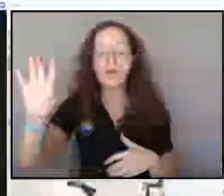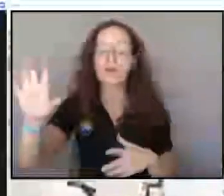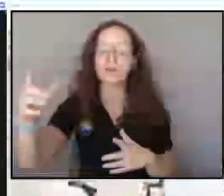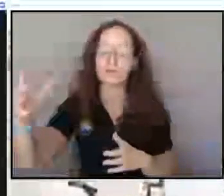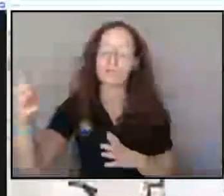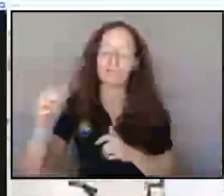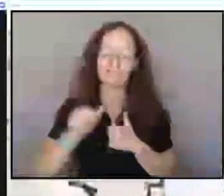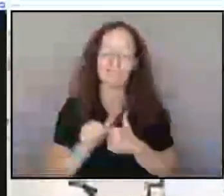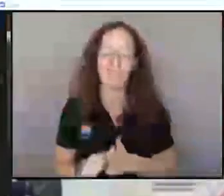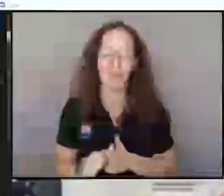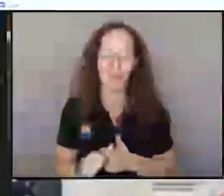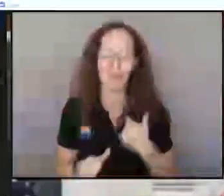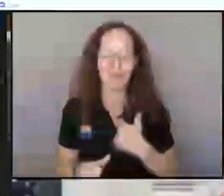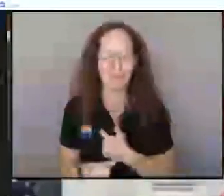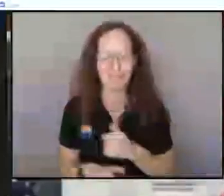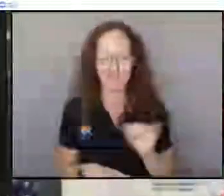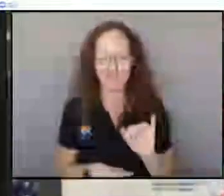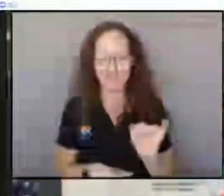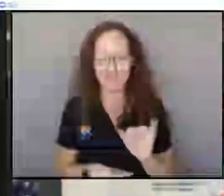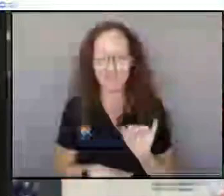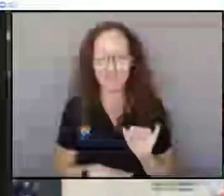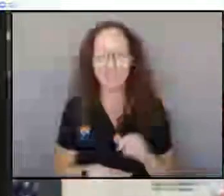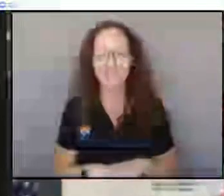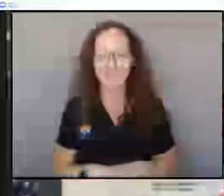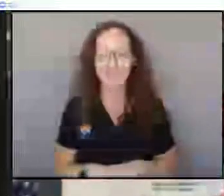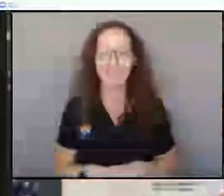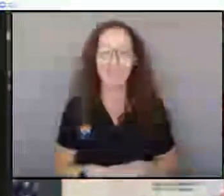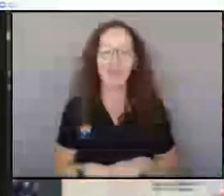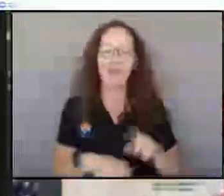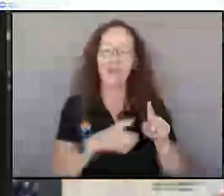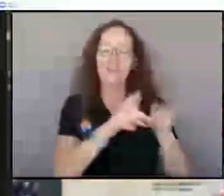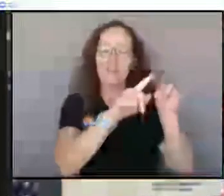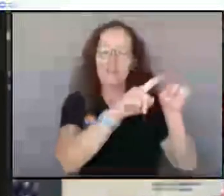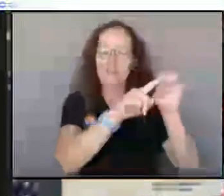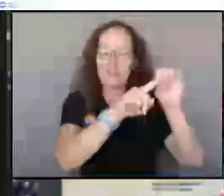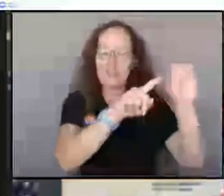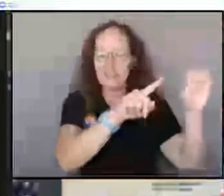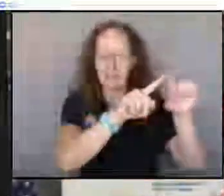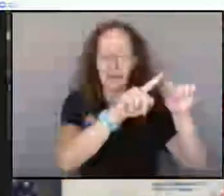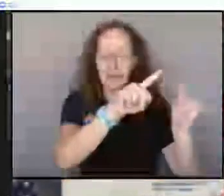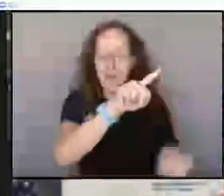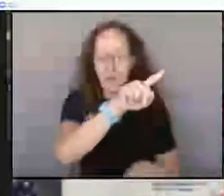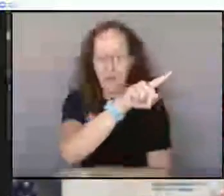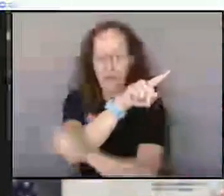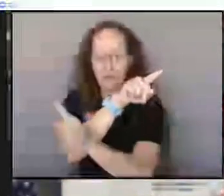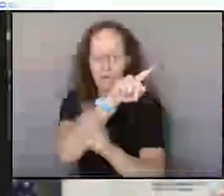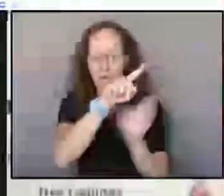AROUND THE WEST SIDE OF OUR FIRE. THE EAST SIDE IS LOOKING REALLY, REALLY GOOD. HAVEN'T